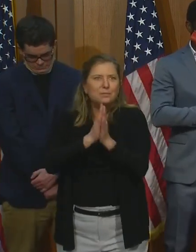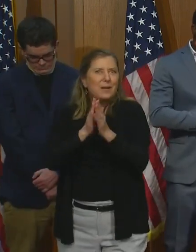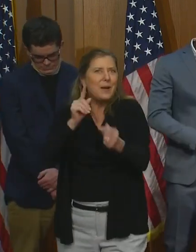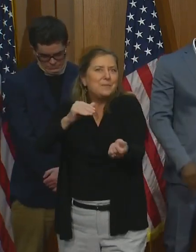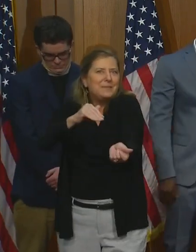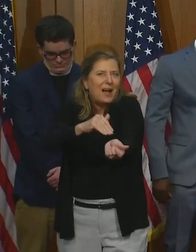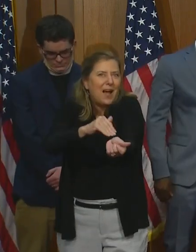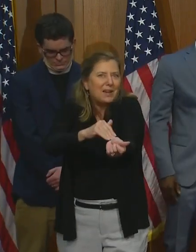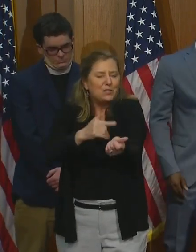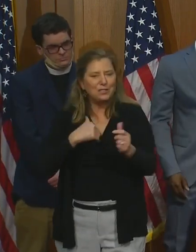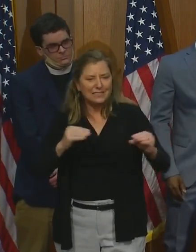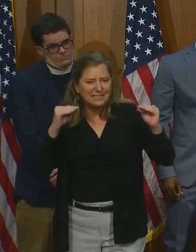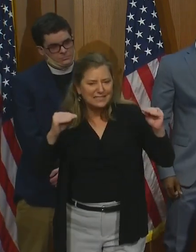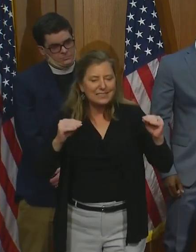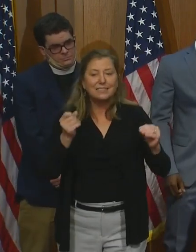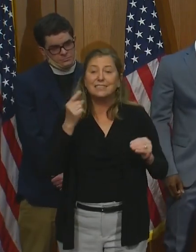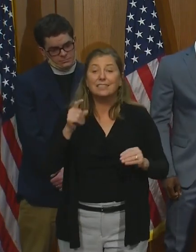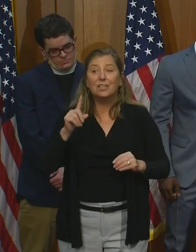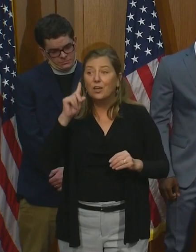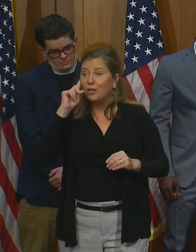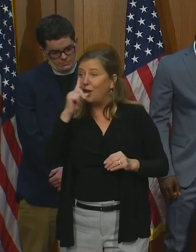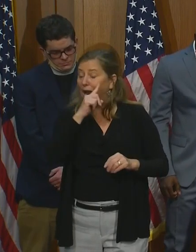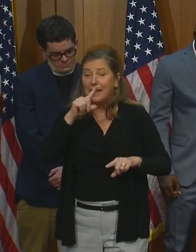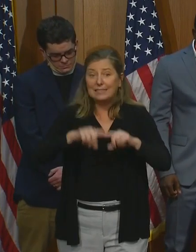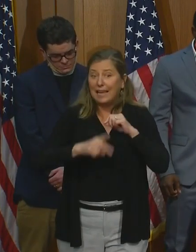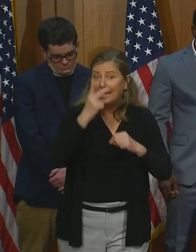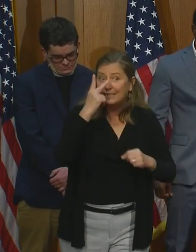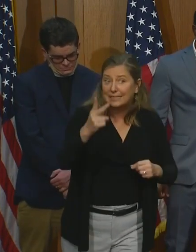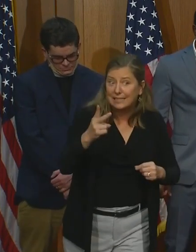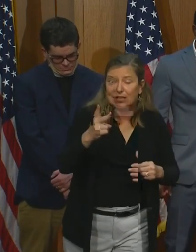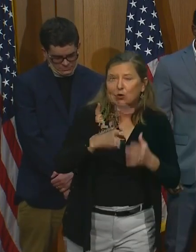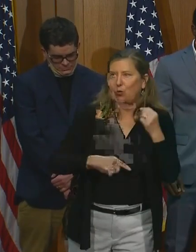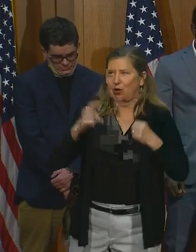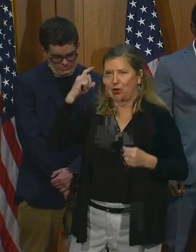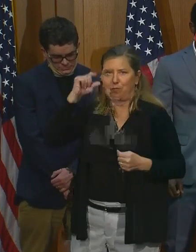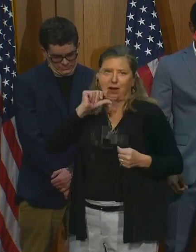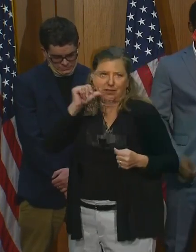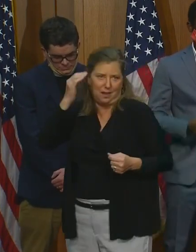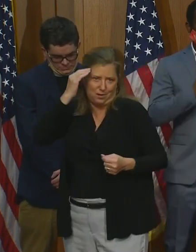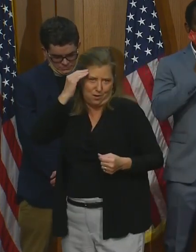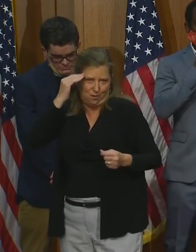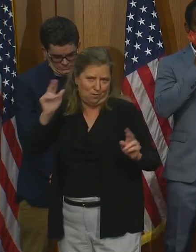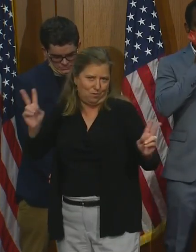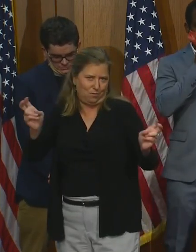YOUNG DOCTORS I WOULD TELL THEM